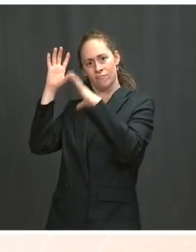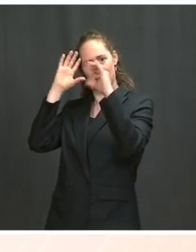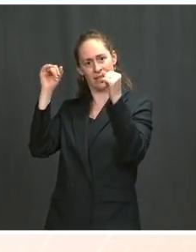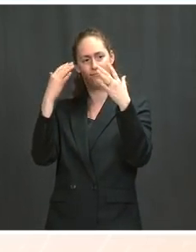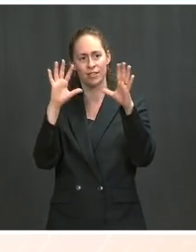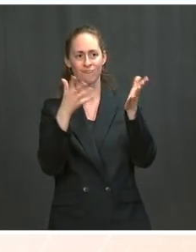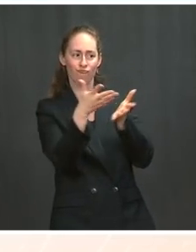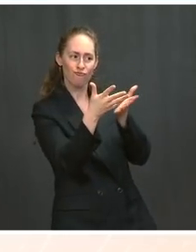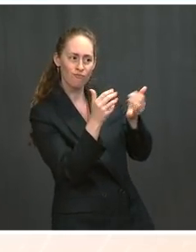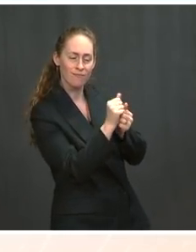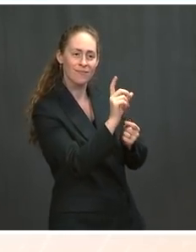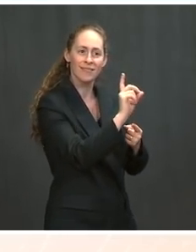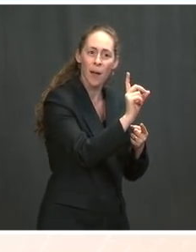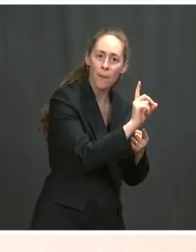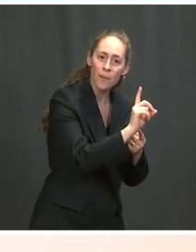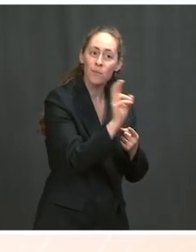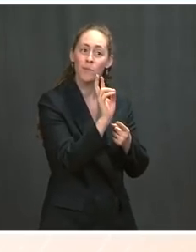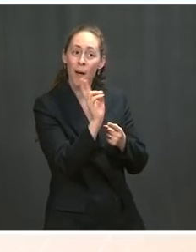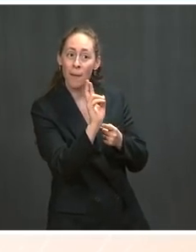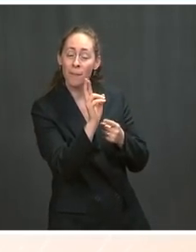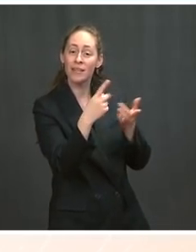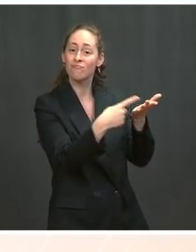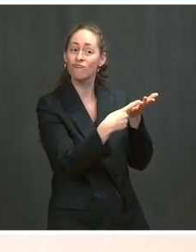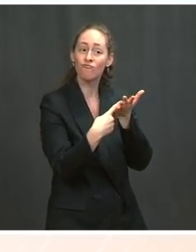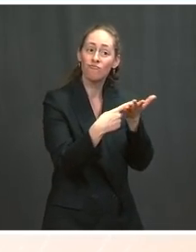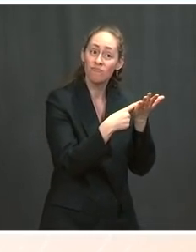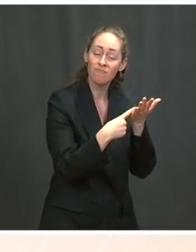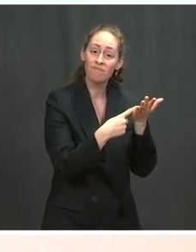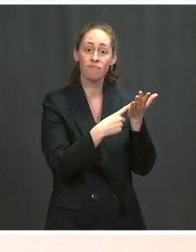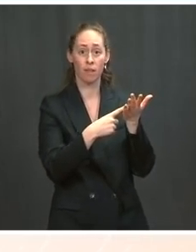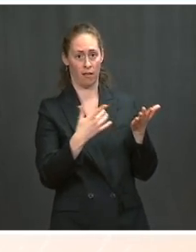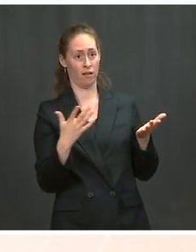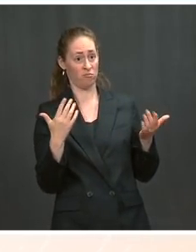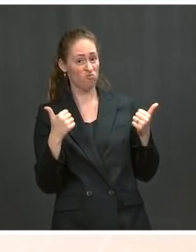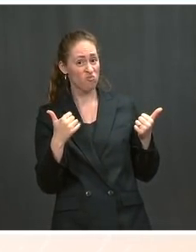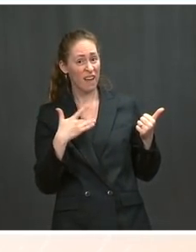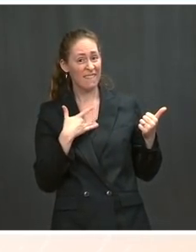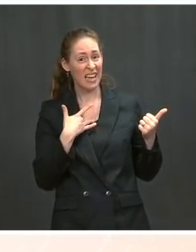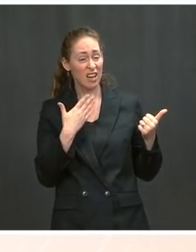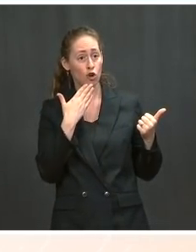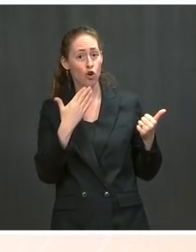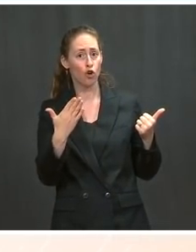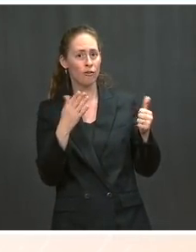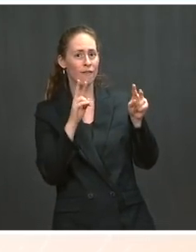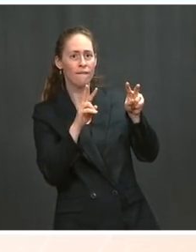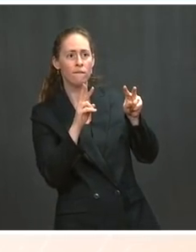they all came out of the meeting saying it was constructive, looking to see what the path forward could be about how we can create jobs